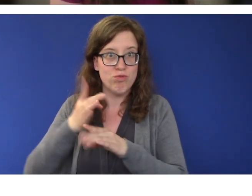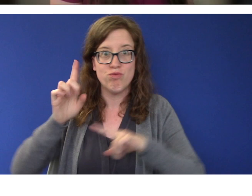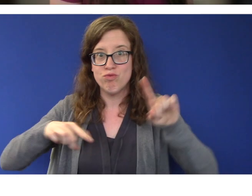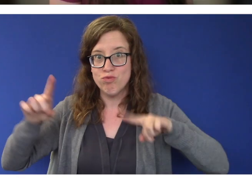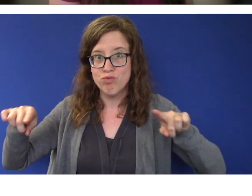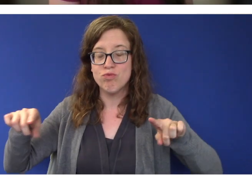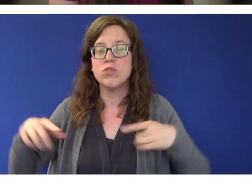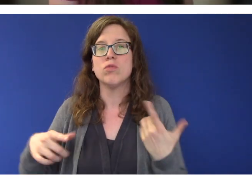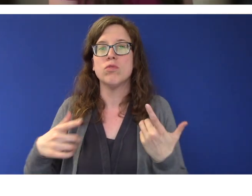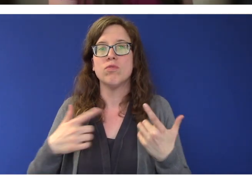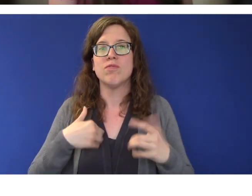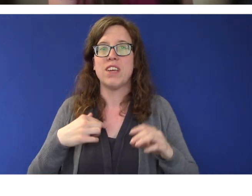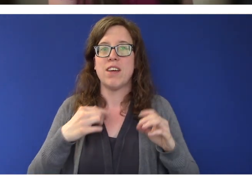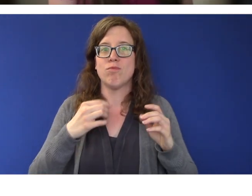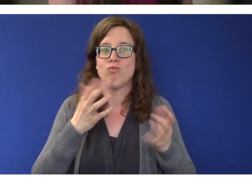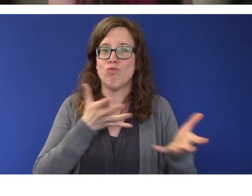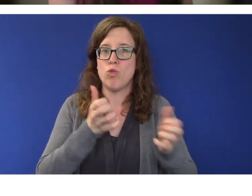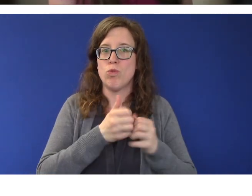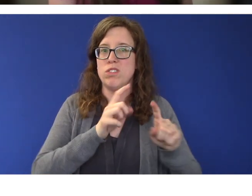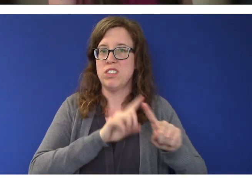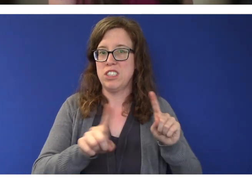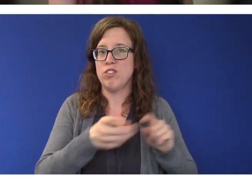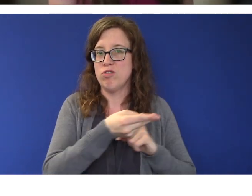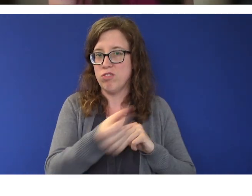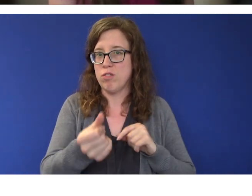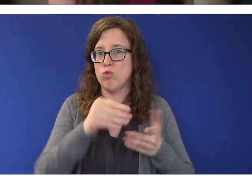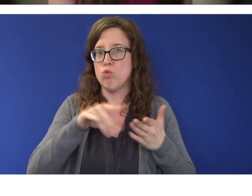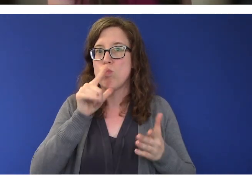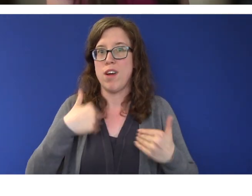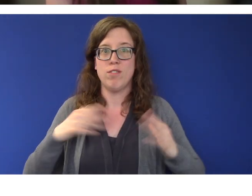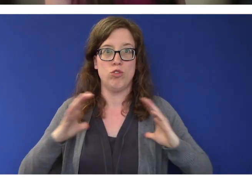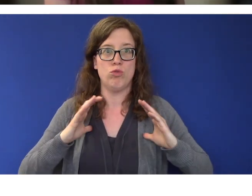worked with several students with CHARGE Syndrome. And I continue to learn about